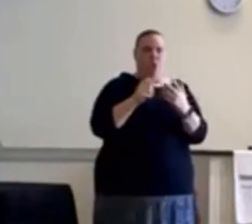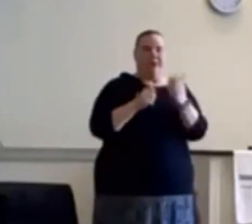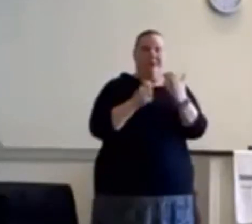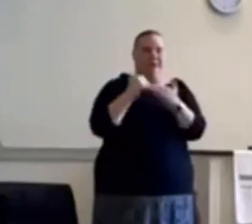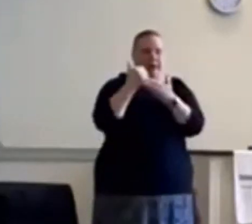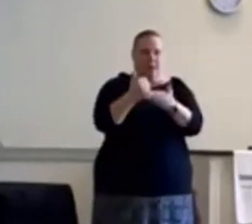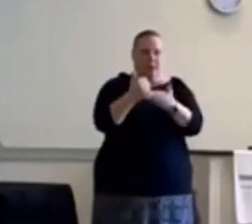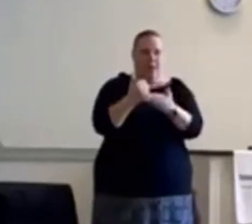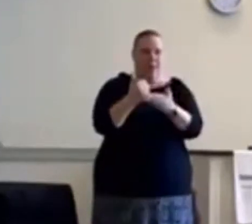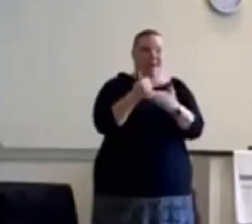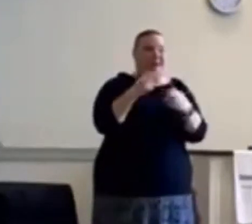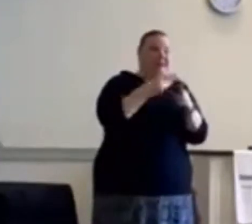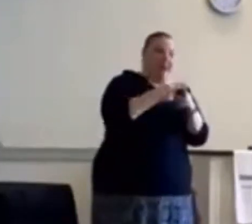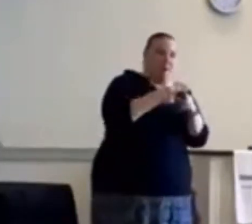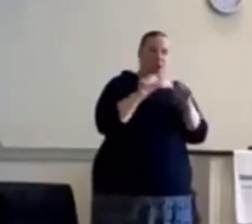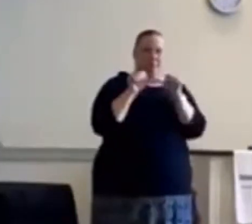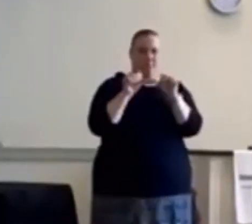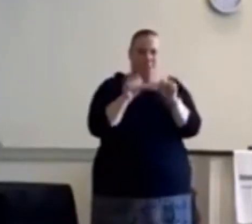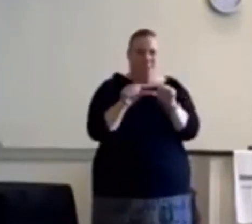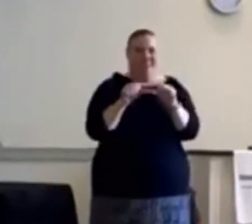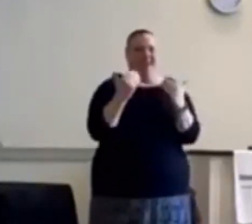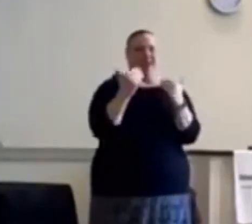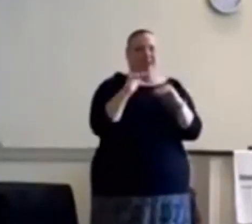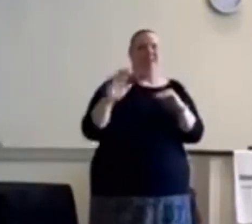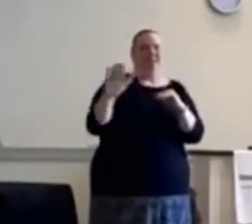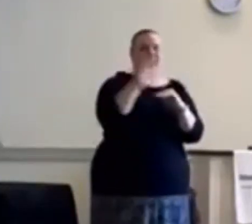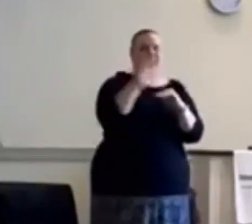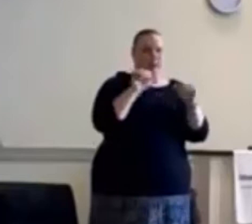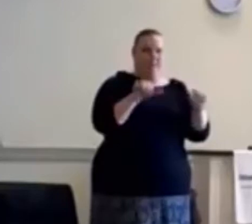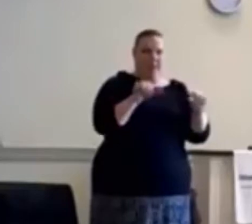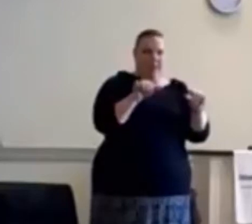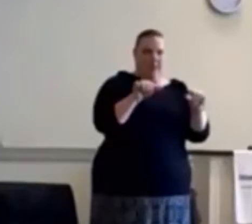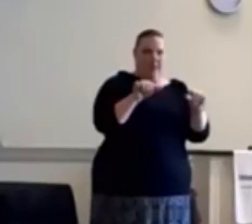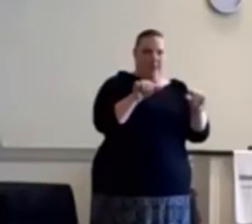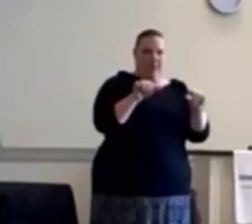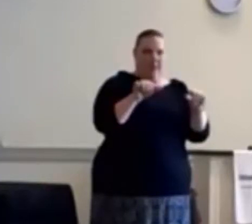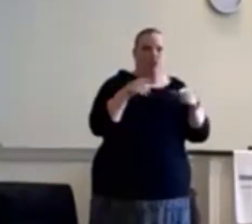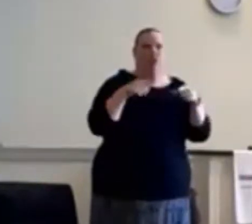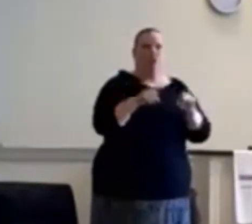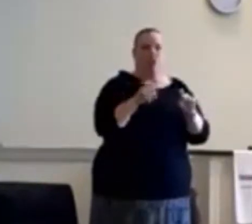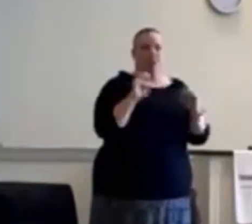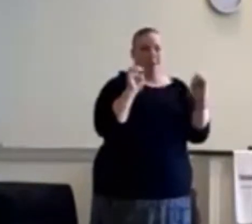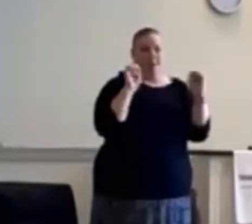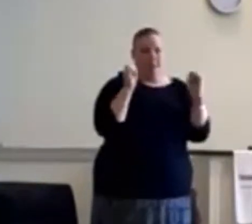permanent, that limits their ability to take action in an emergency. In addition